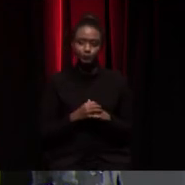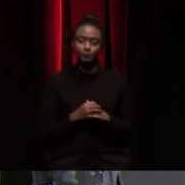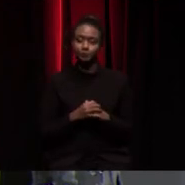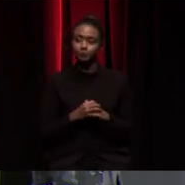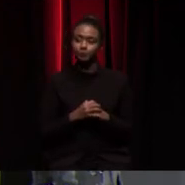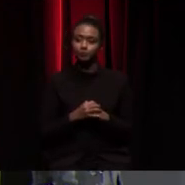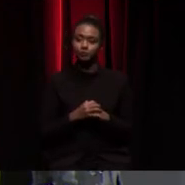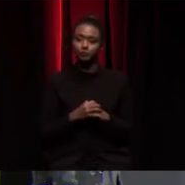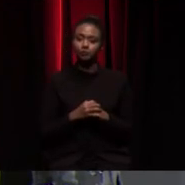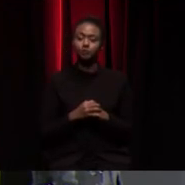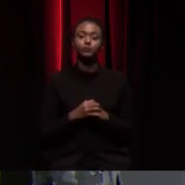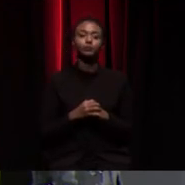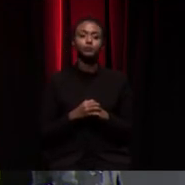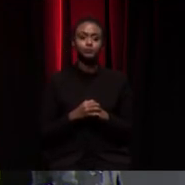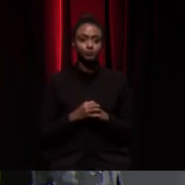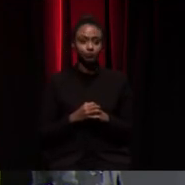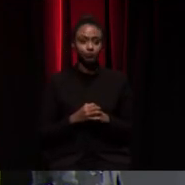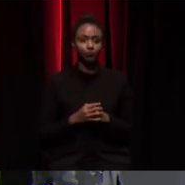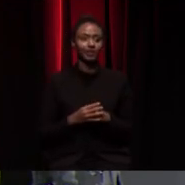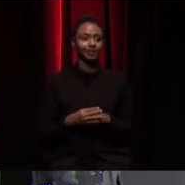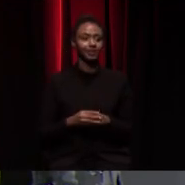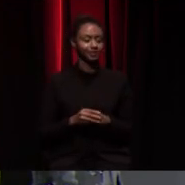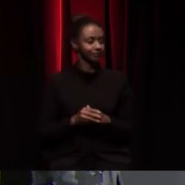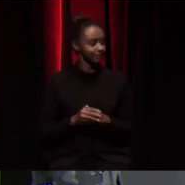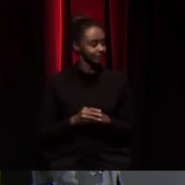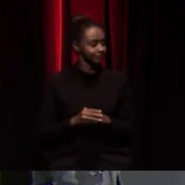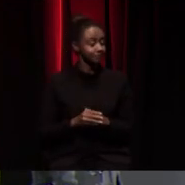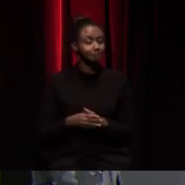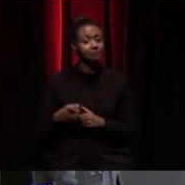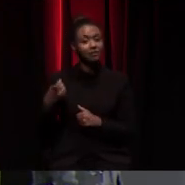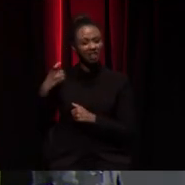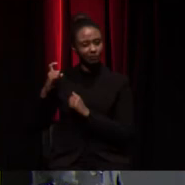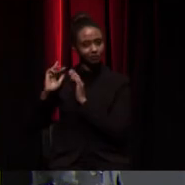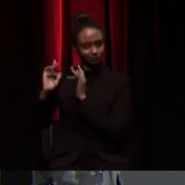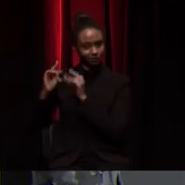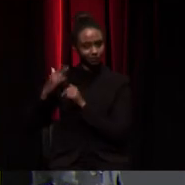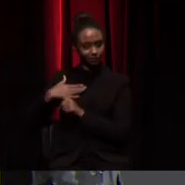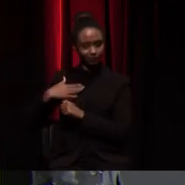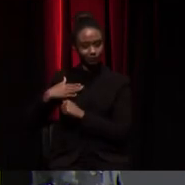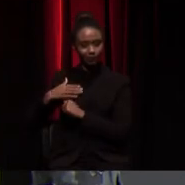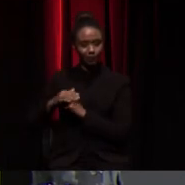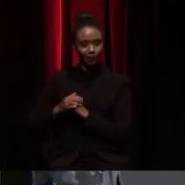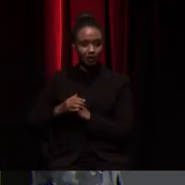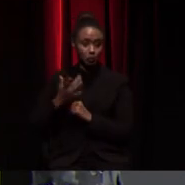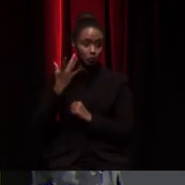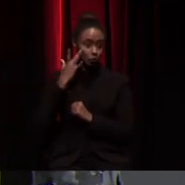An ex-girlfriend of mine, you probably won’t remember